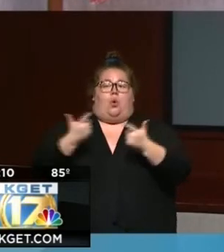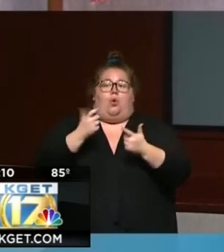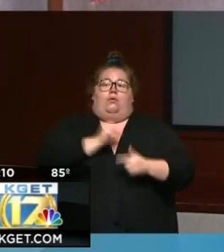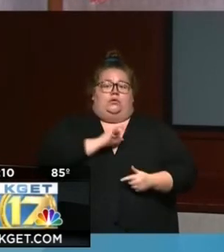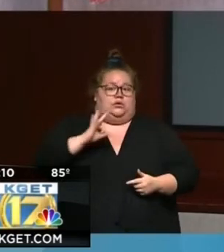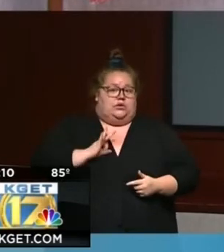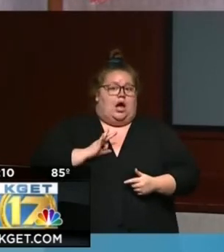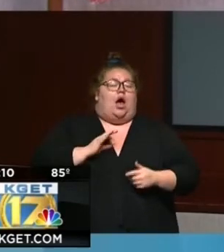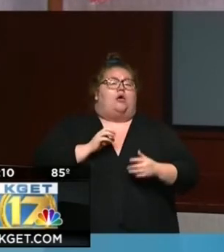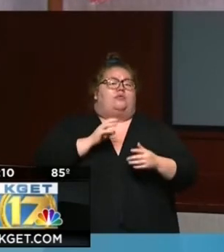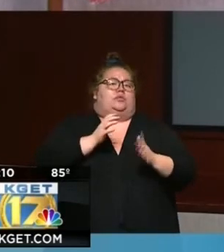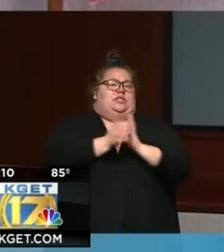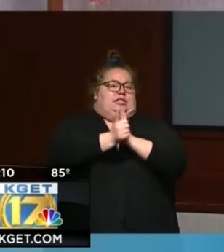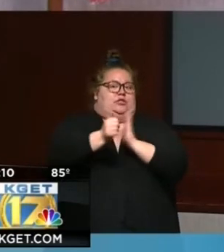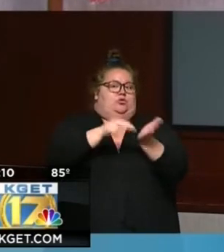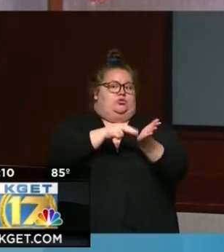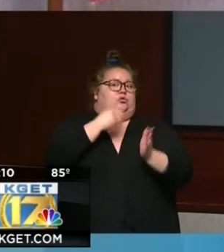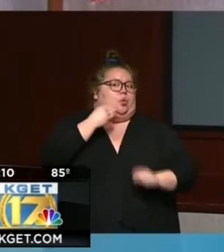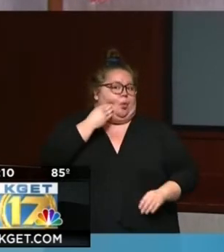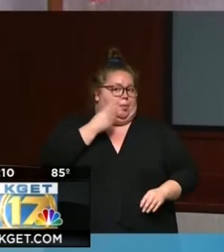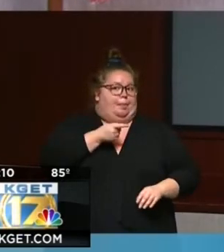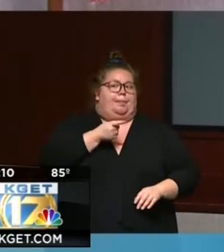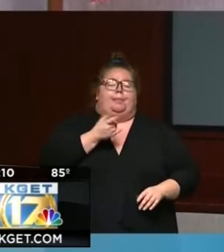OUR TESTING TEAM WHERE WE ARE ACTUALLY TESTING EMPLOYEES IS